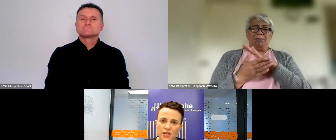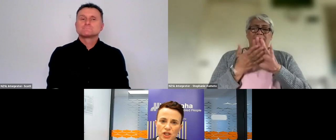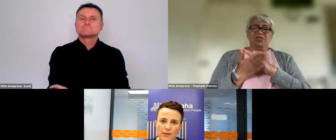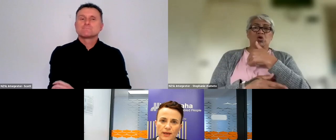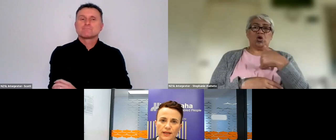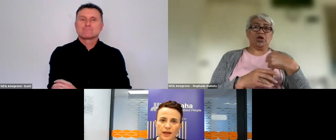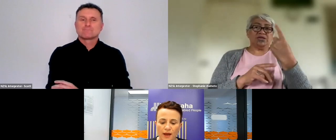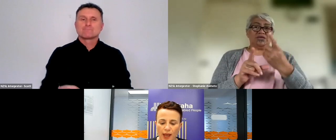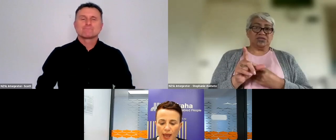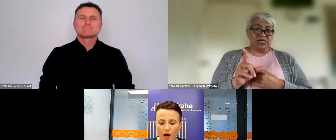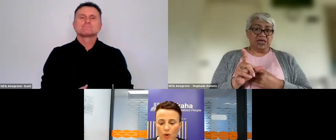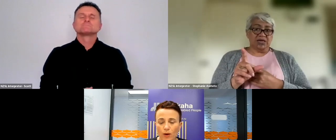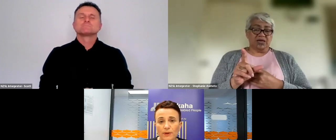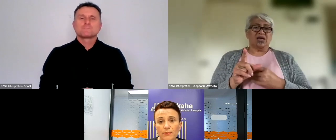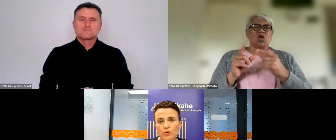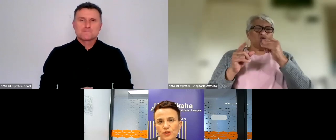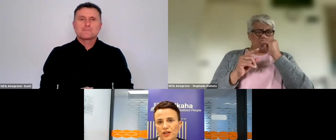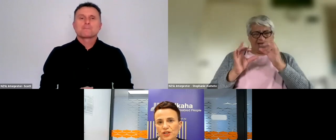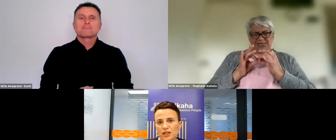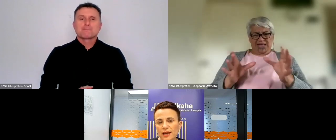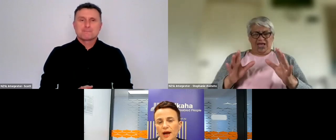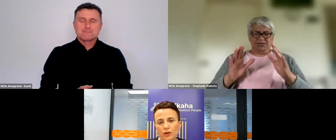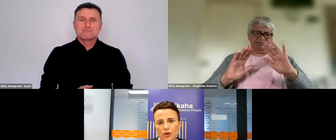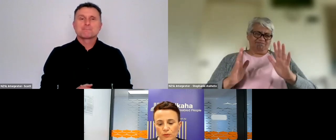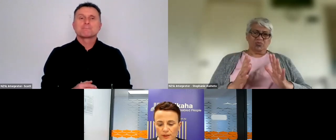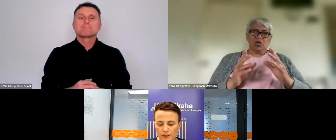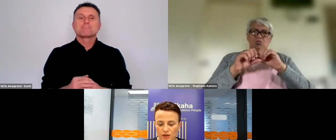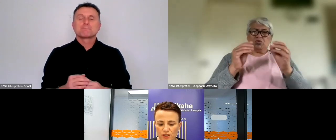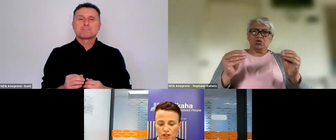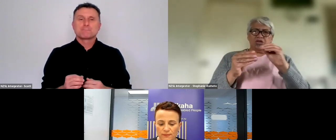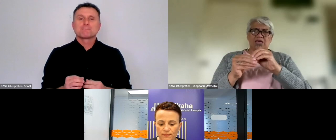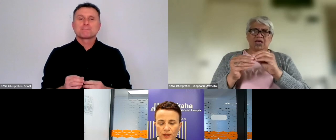shaping our people strategy, our recruitment strategy.